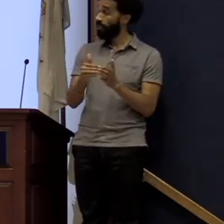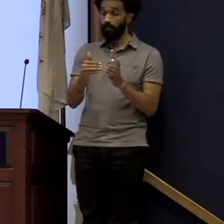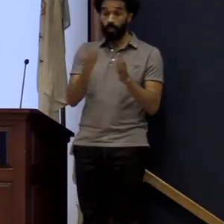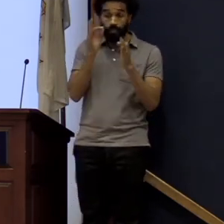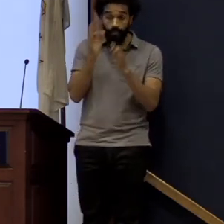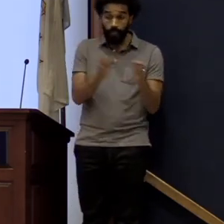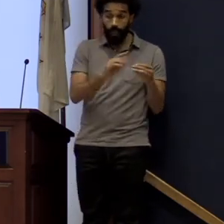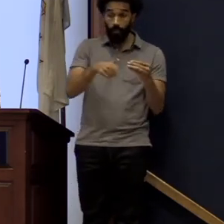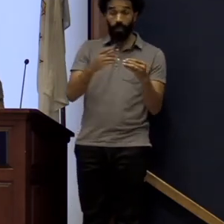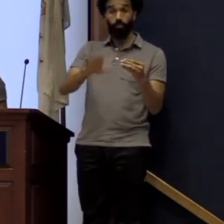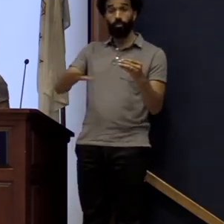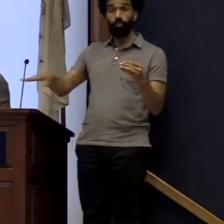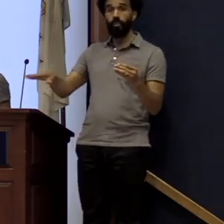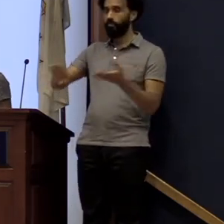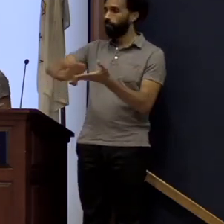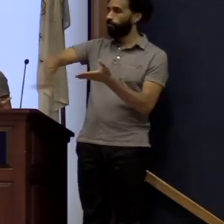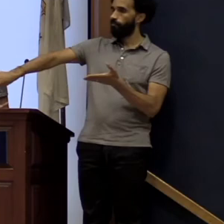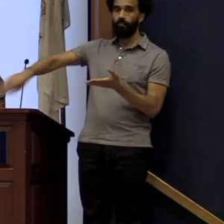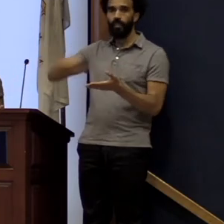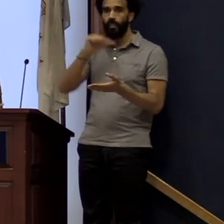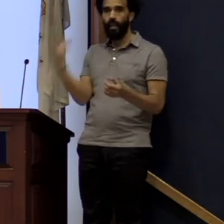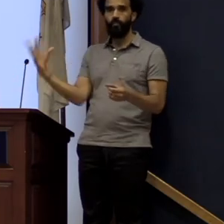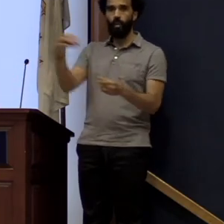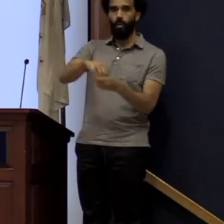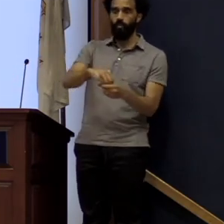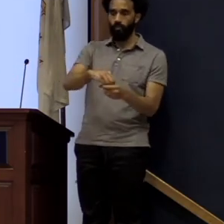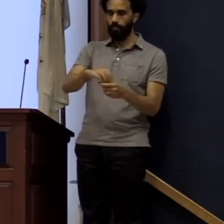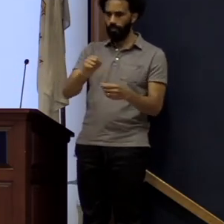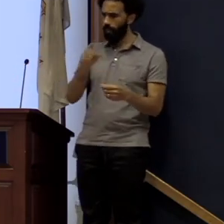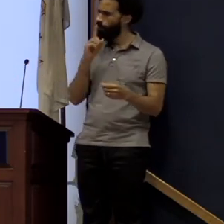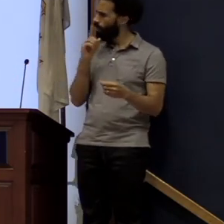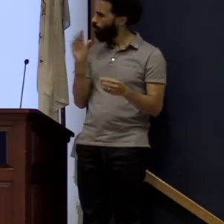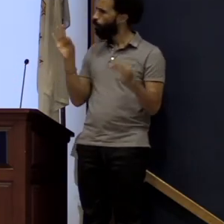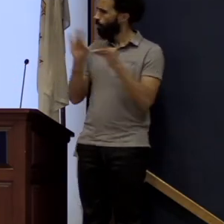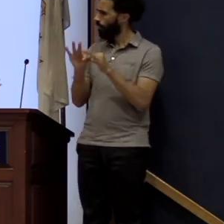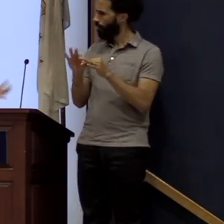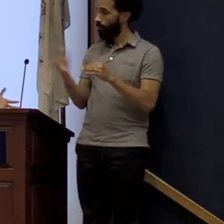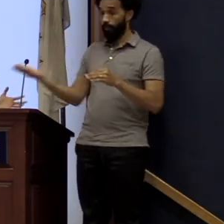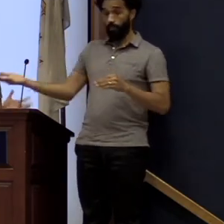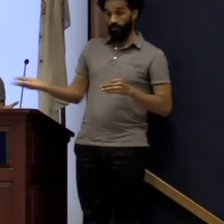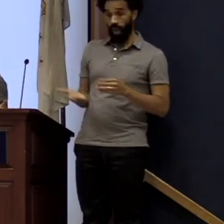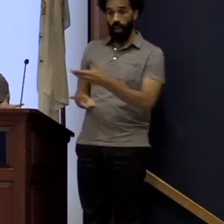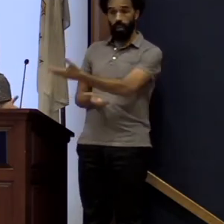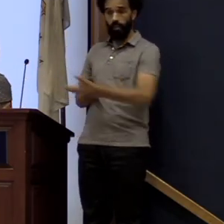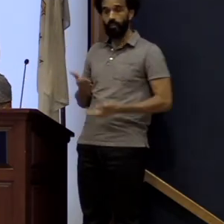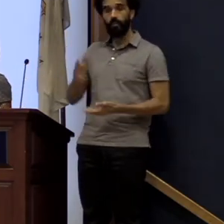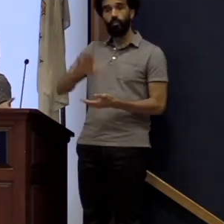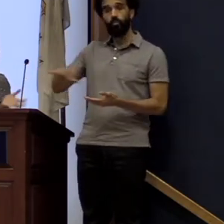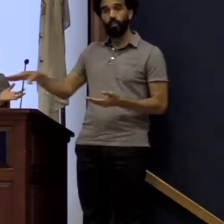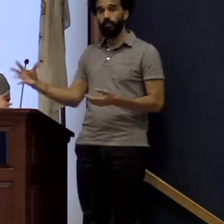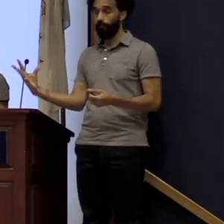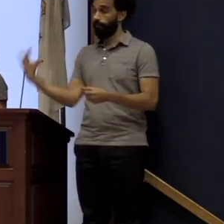experiences will be the best for them. So we think hey, you should hear from the kids themselves So a lot of this media that we're creating is being shared in